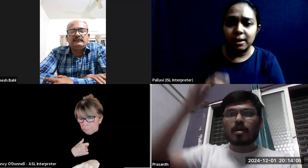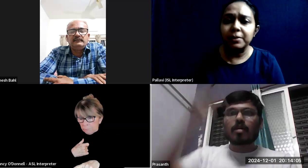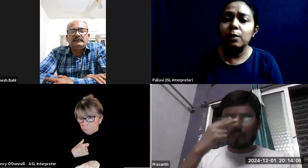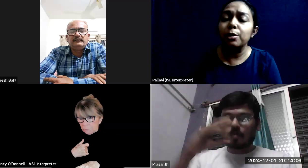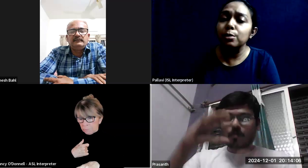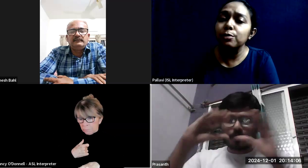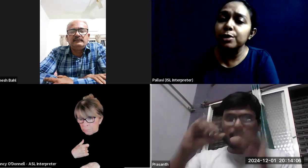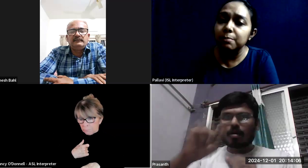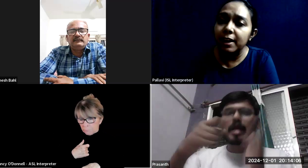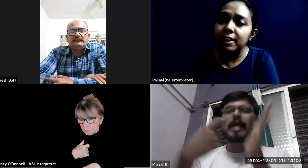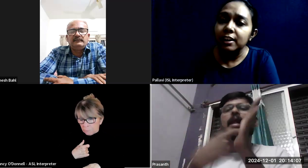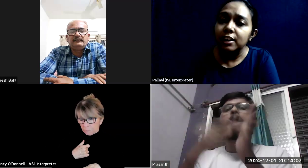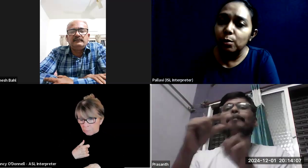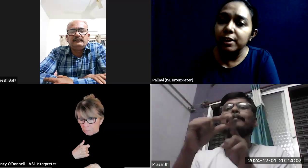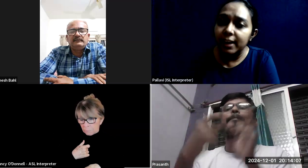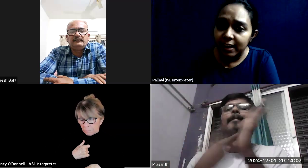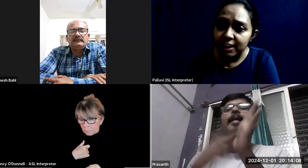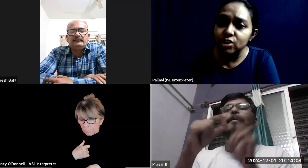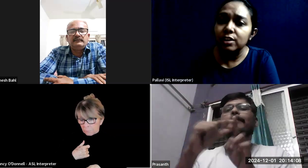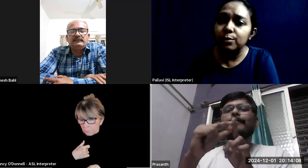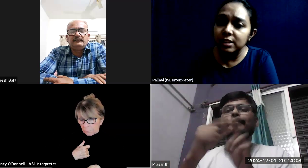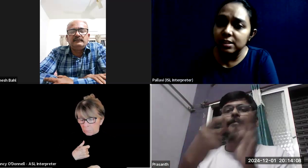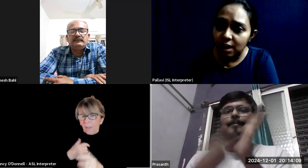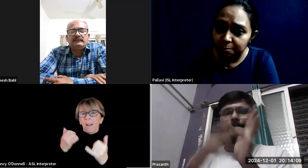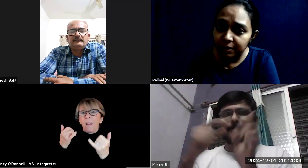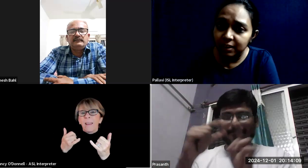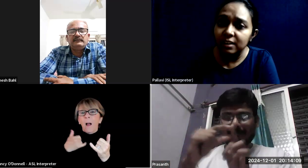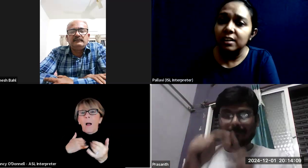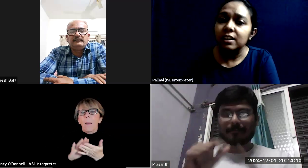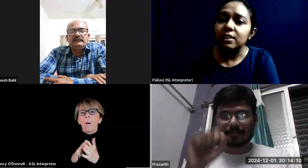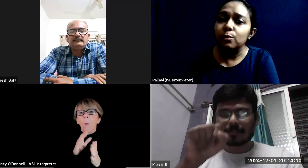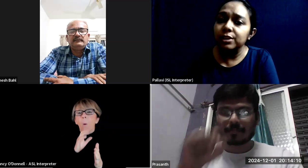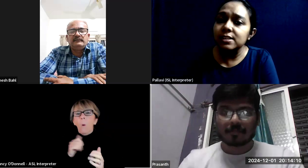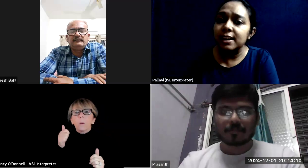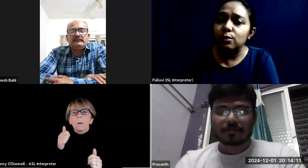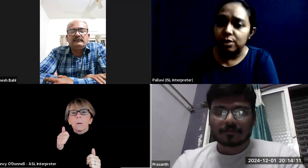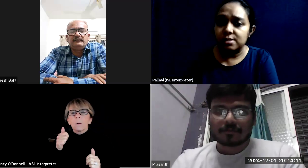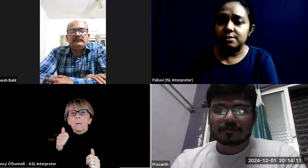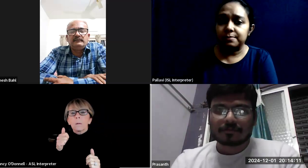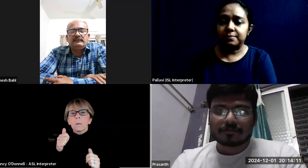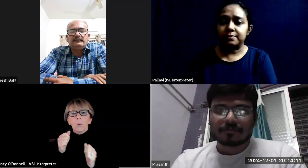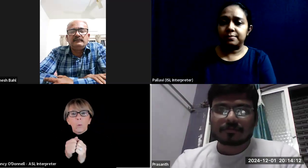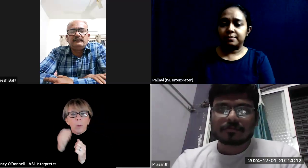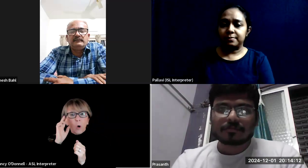Yeah, I want to know with my growing age, with this RP, would this get worse?